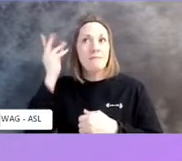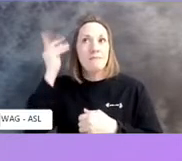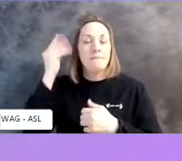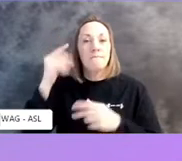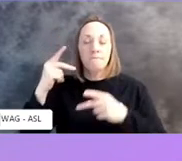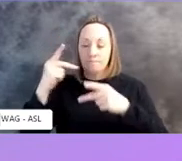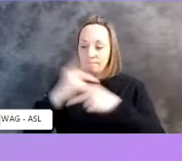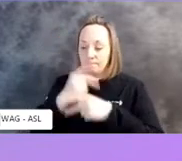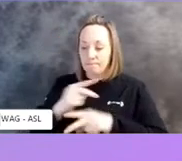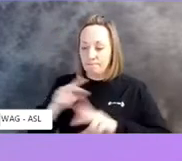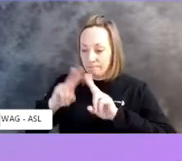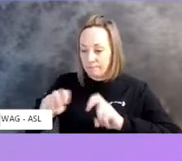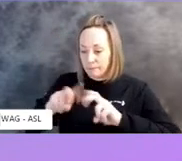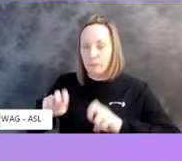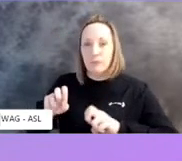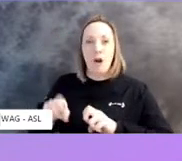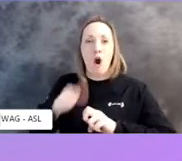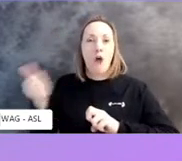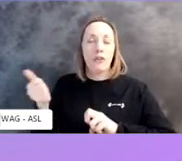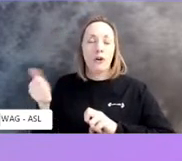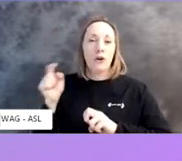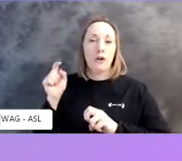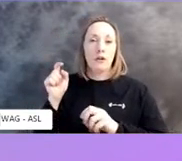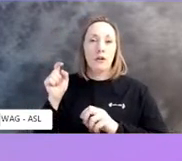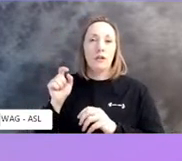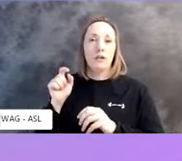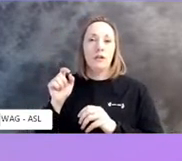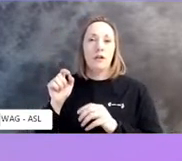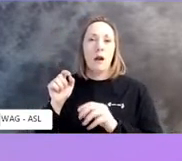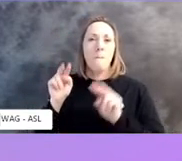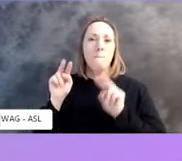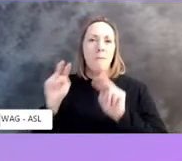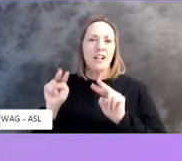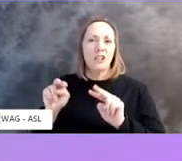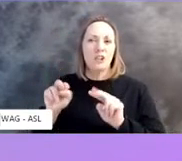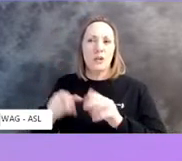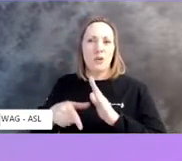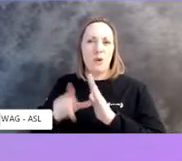websites to make sense of. We spent